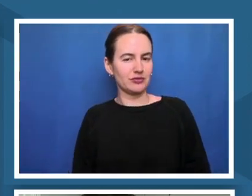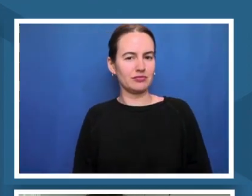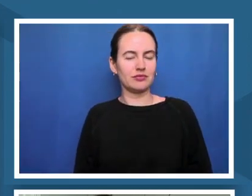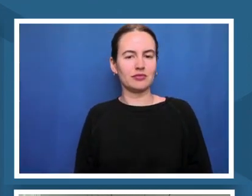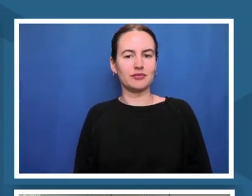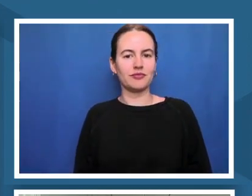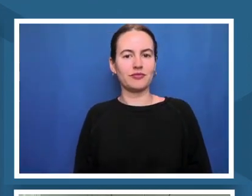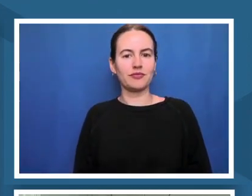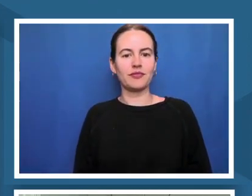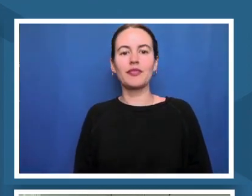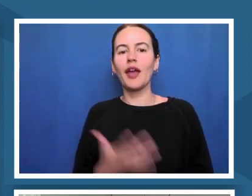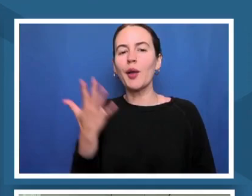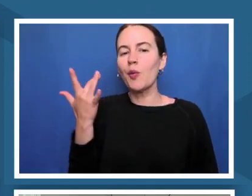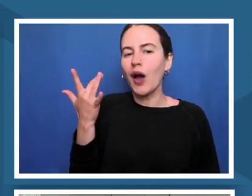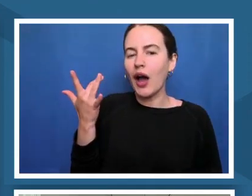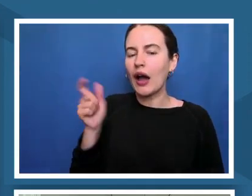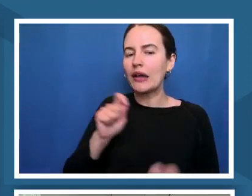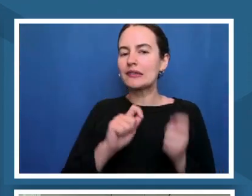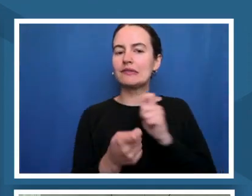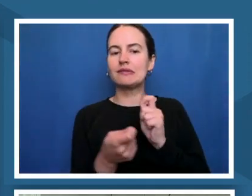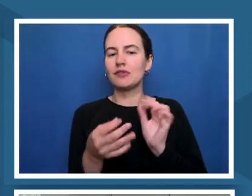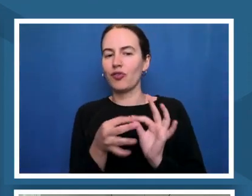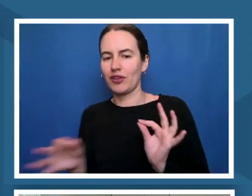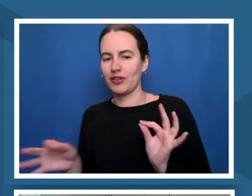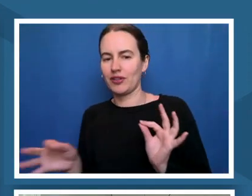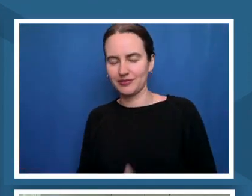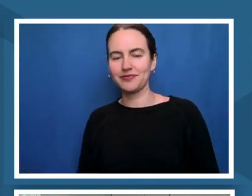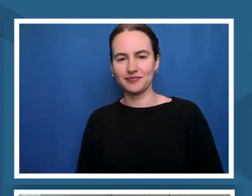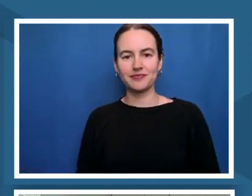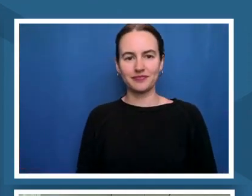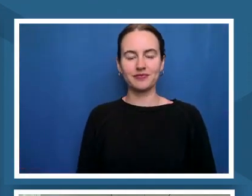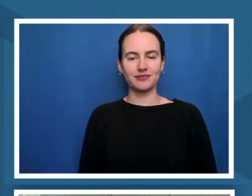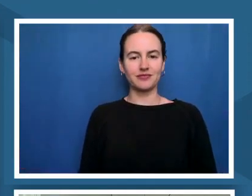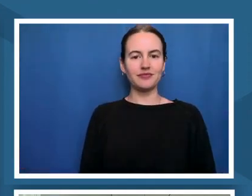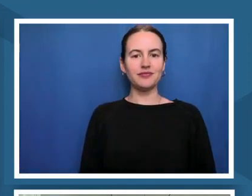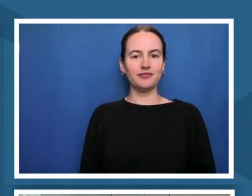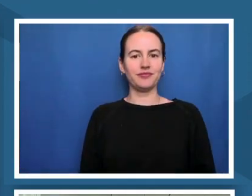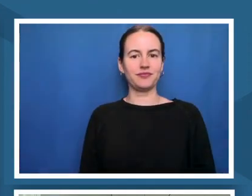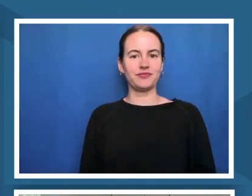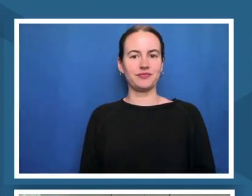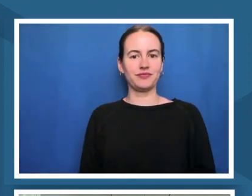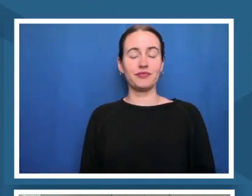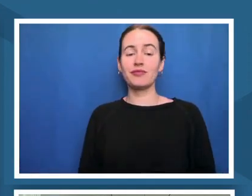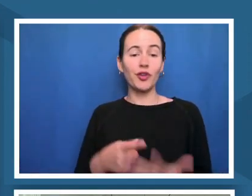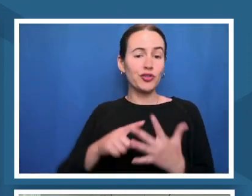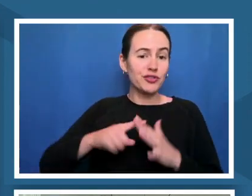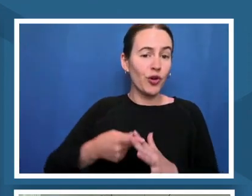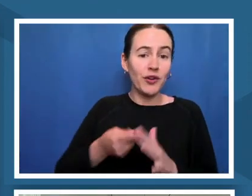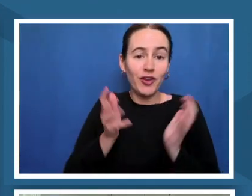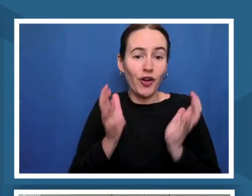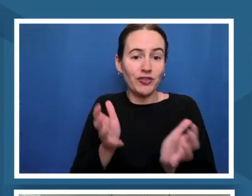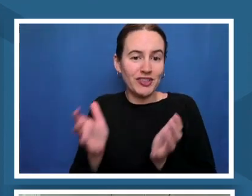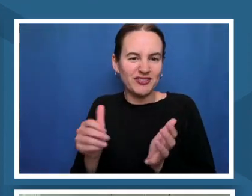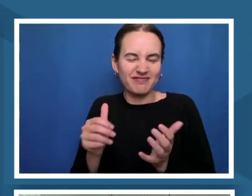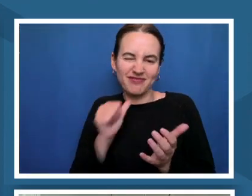that way so this is of course the start of a conversation and we don't have time